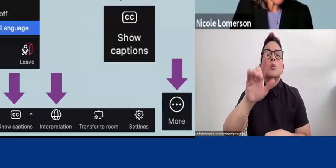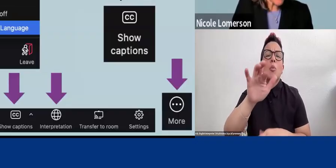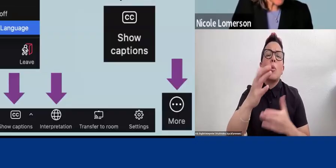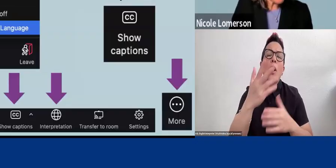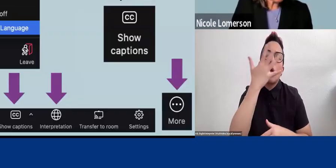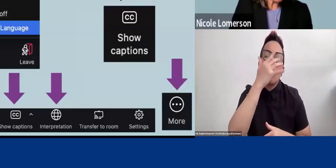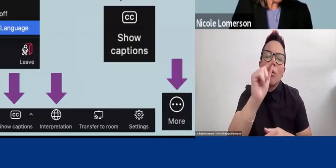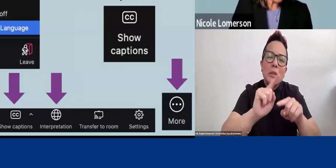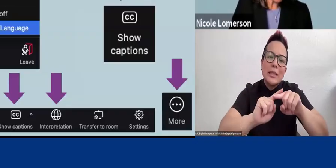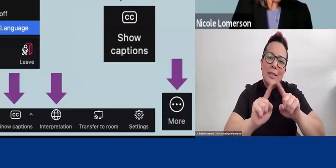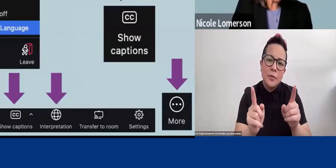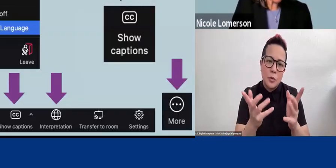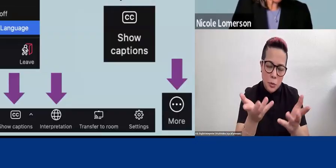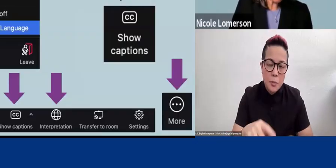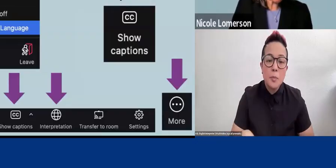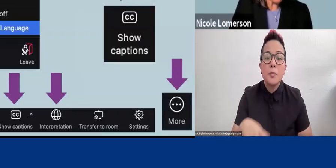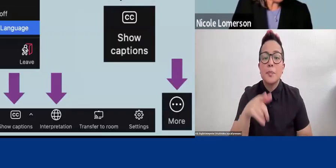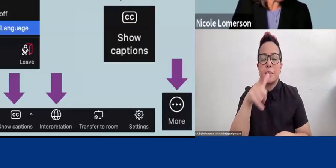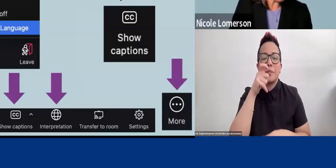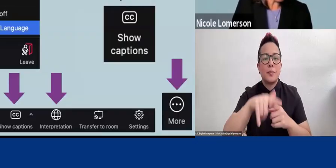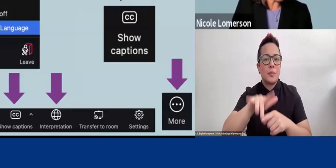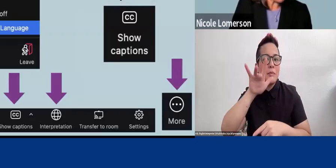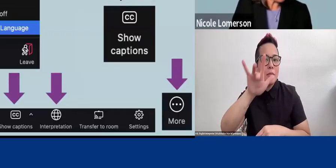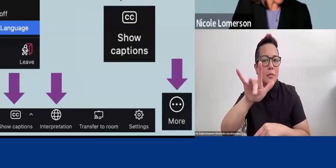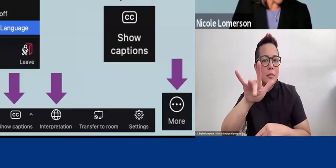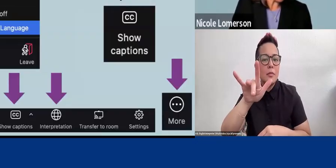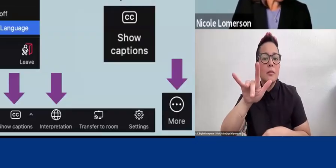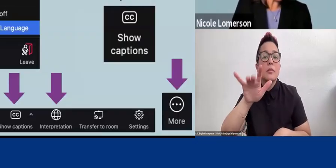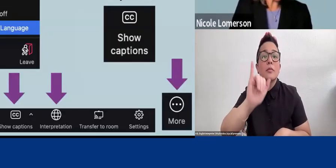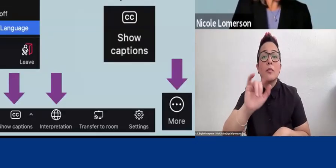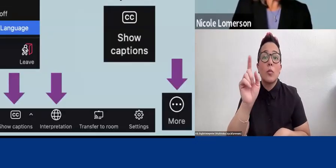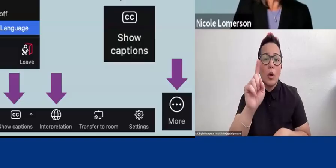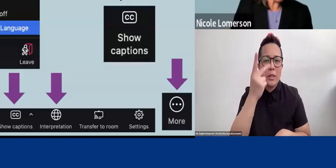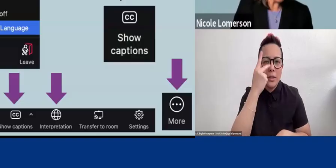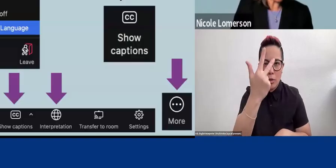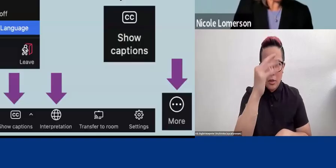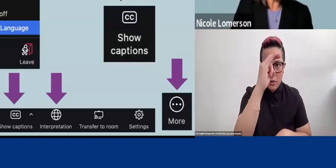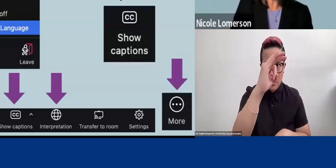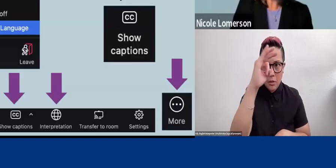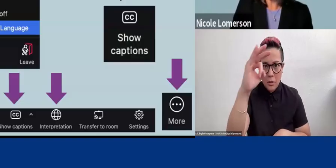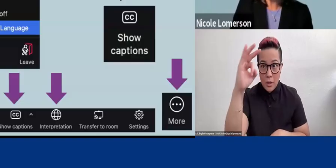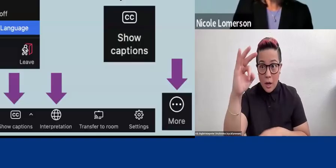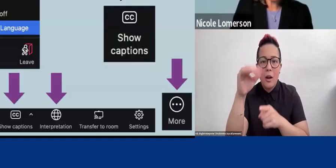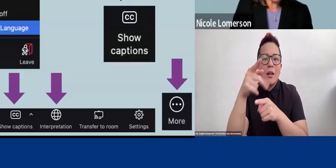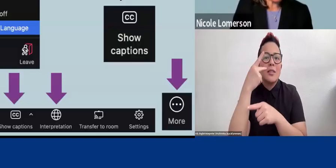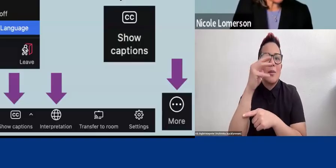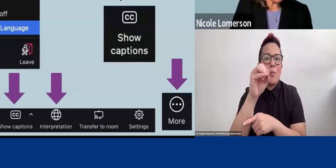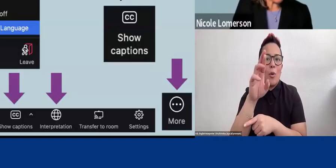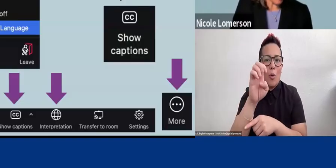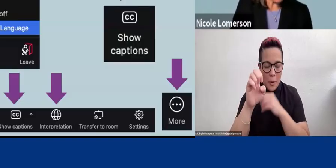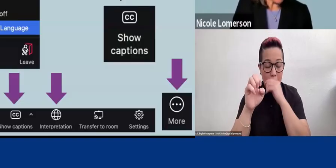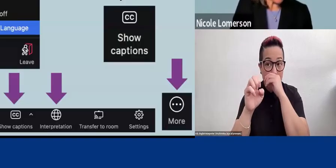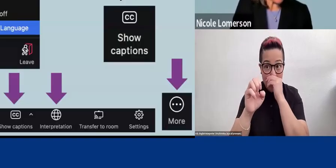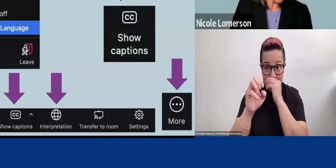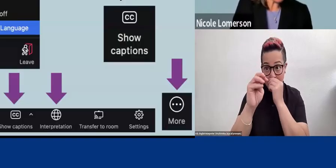You will need to click the button with three dots that says more that will show you the different options.